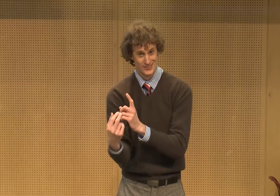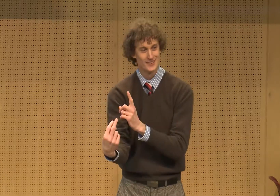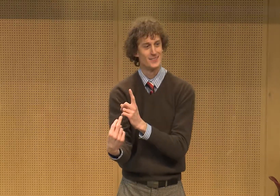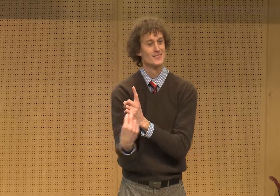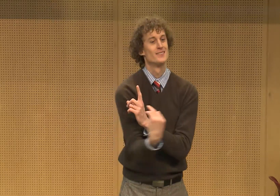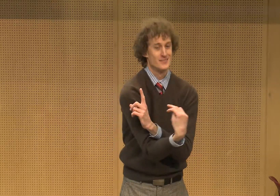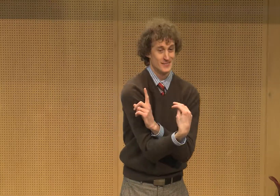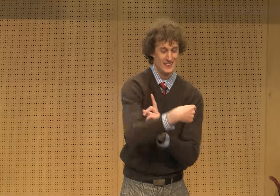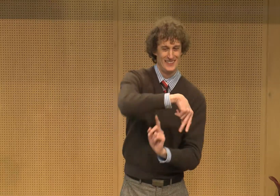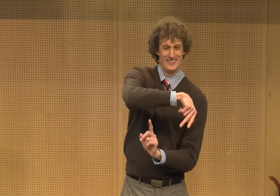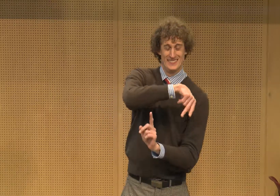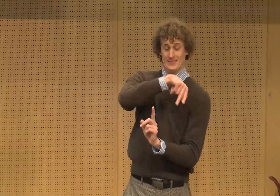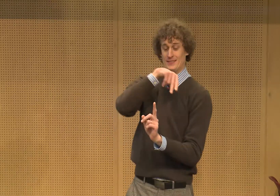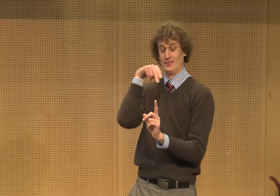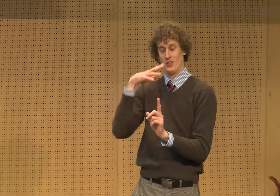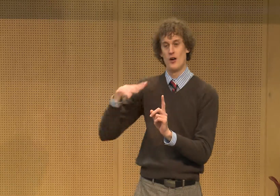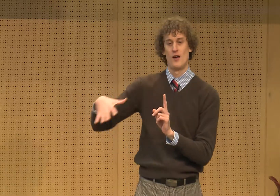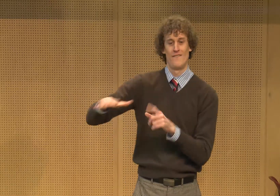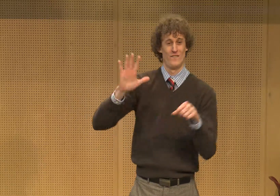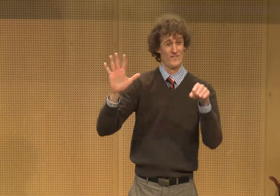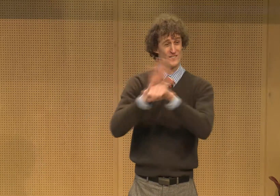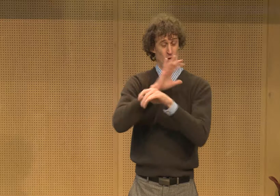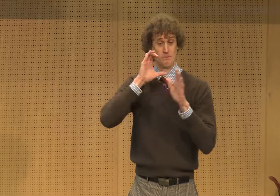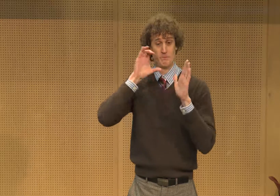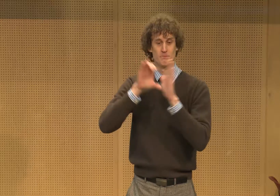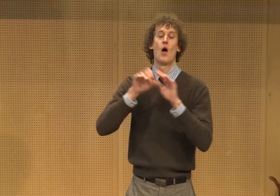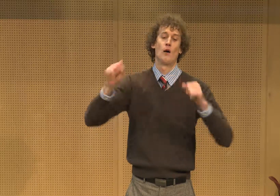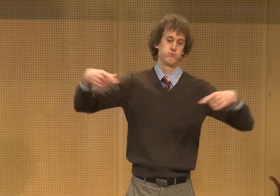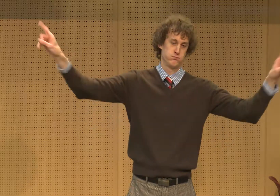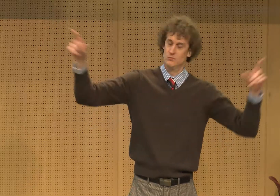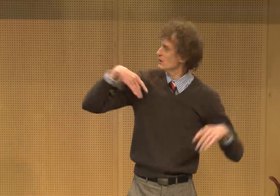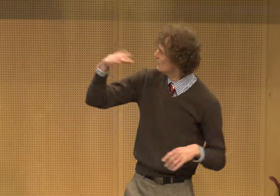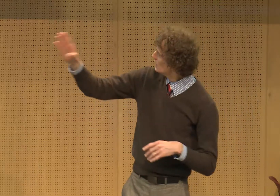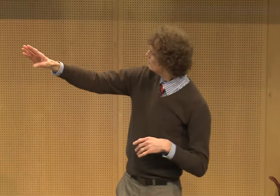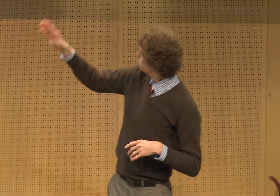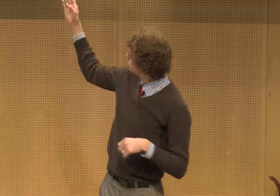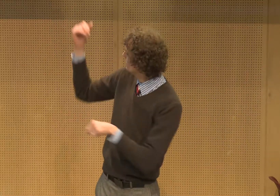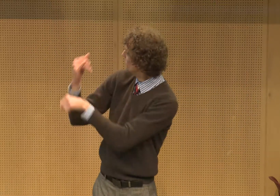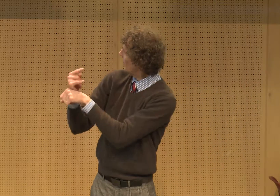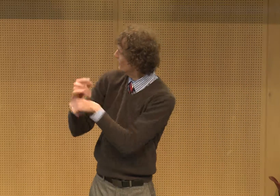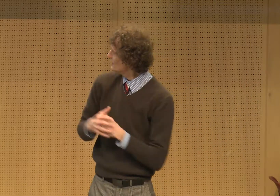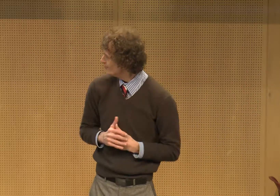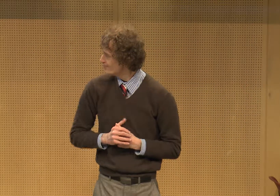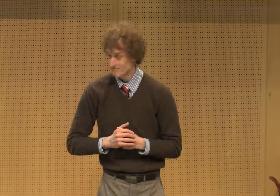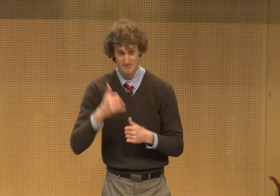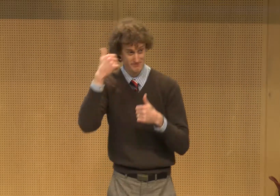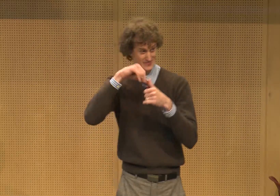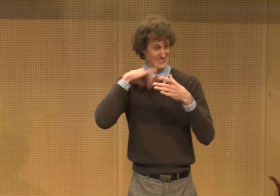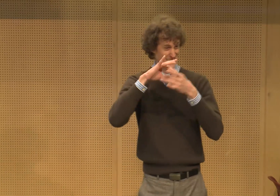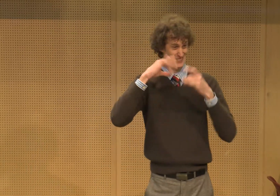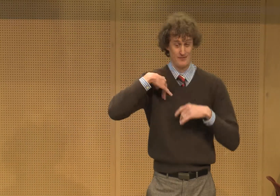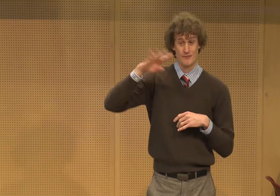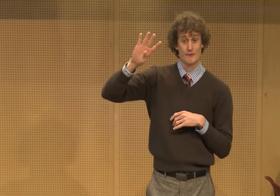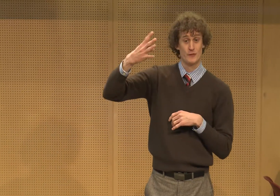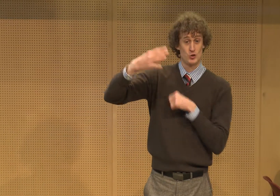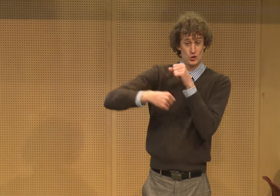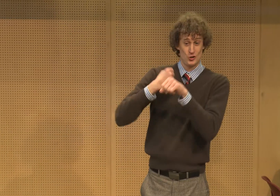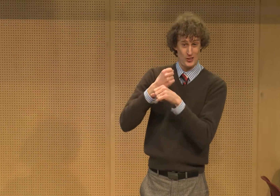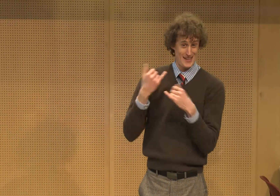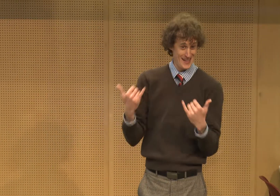So it requires adaptation, it requires adapting and getting the full view of the picture that you're studying.